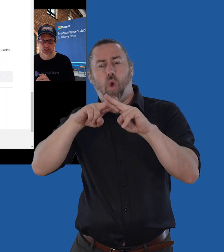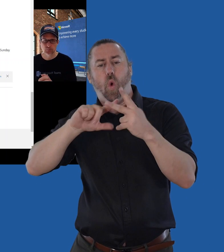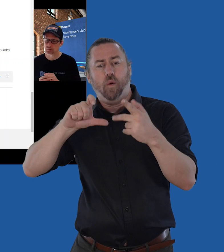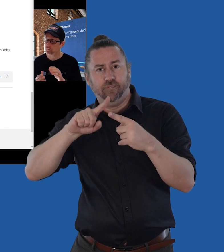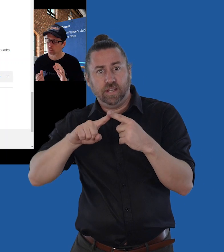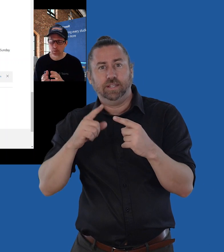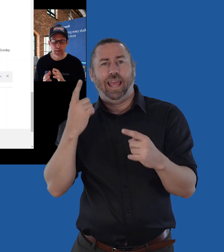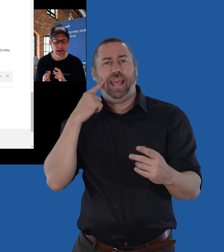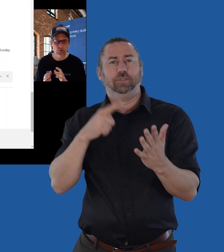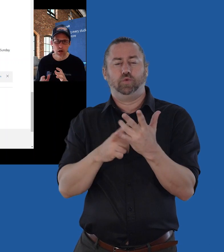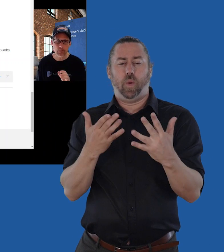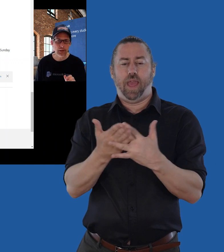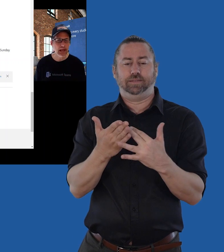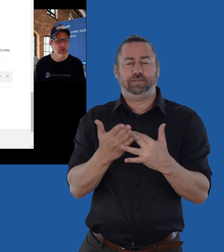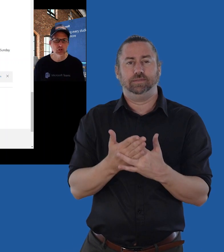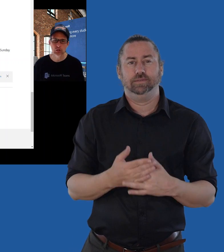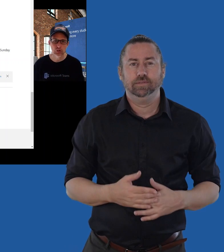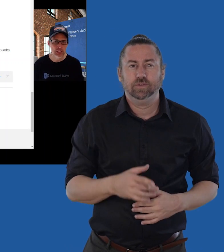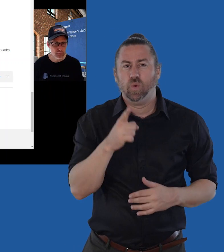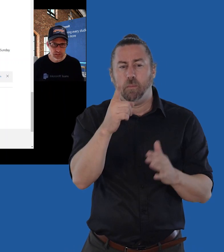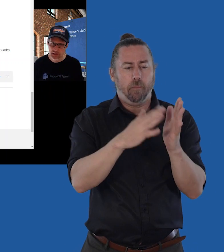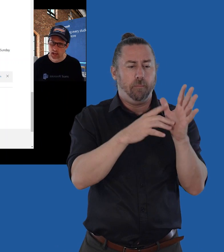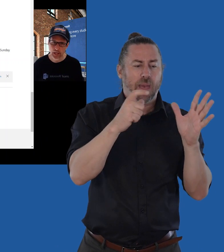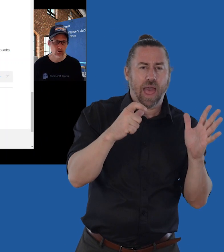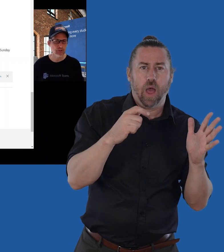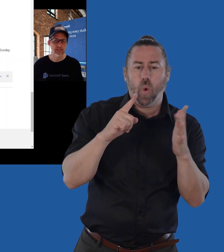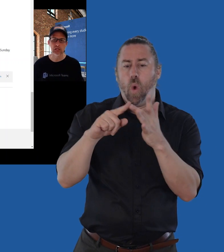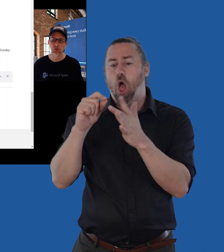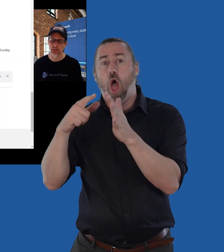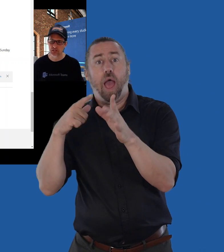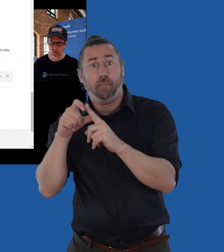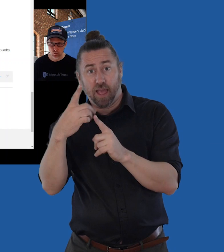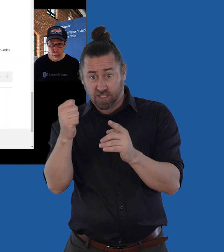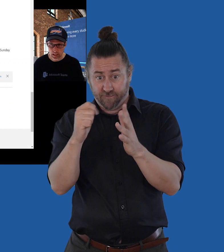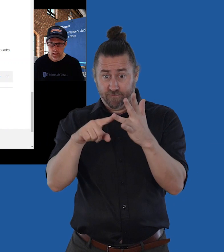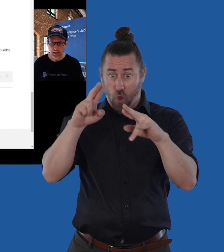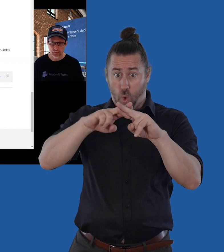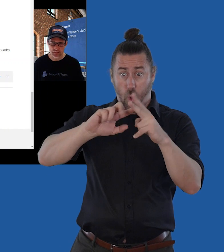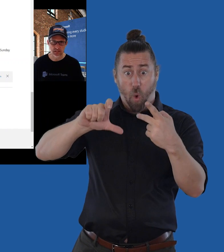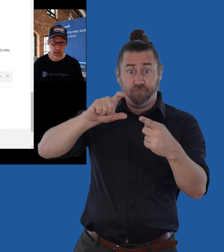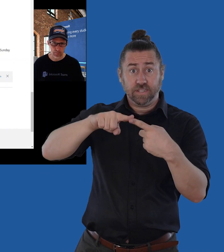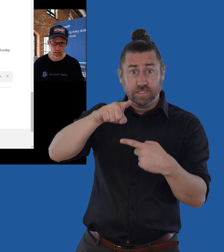so if you're on a Mac or an iPad, and you're using Office, 100% you can still ring this number.